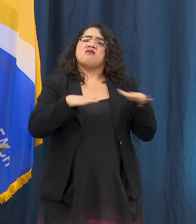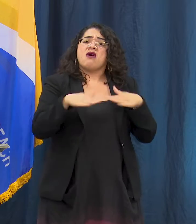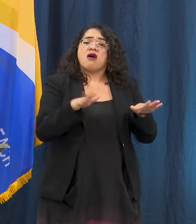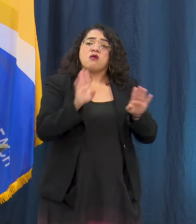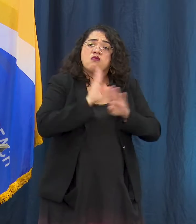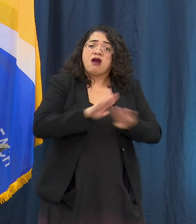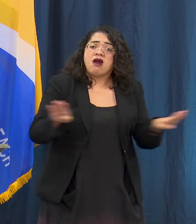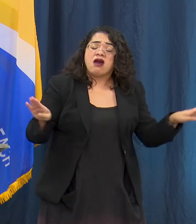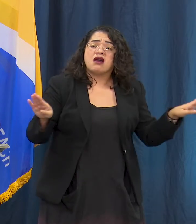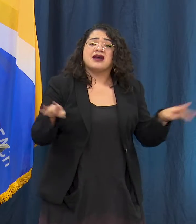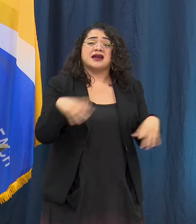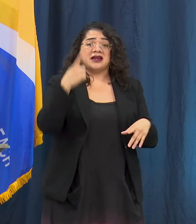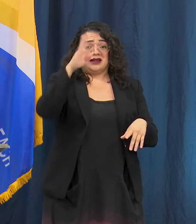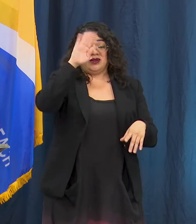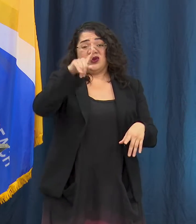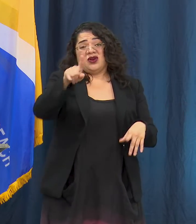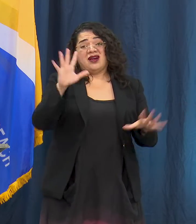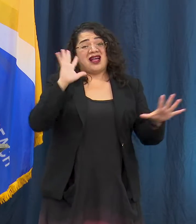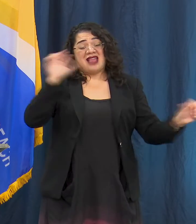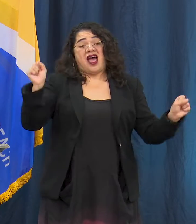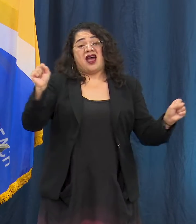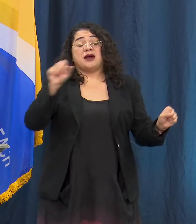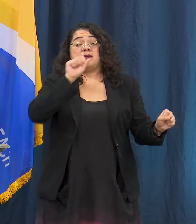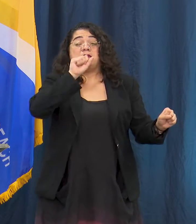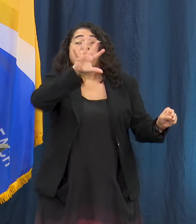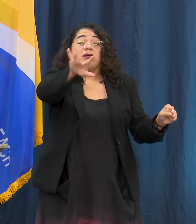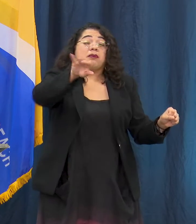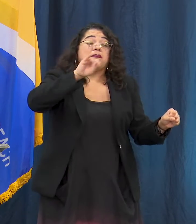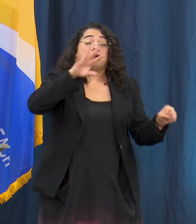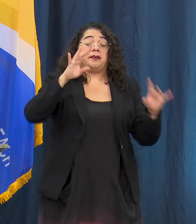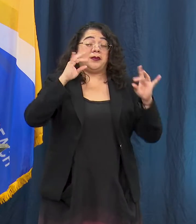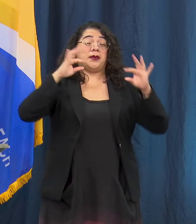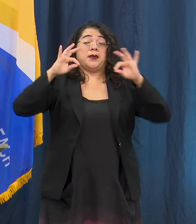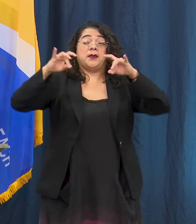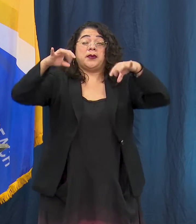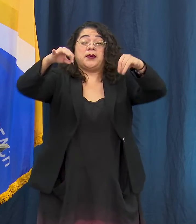Speaking loudly, it does go further, so we ask you through all of that,